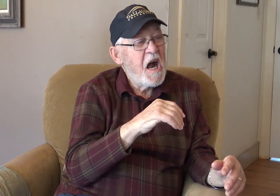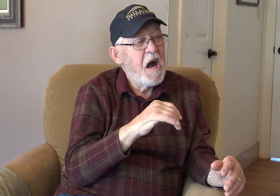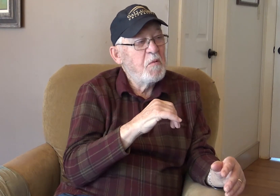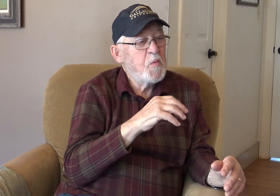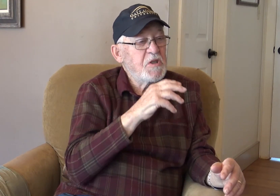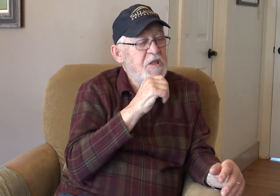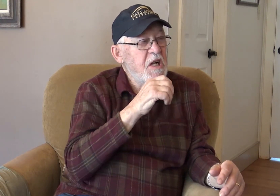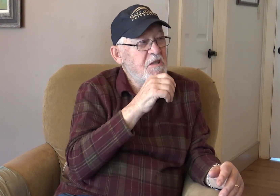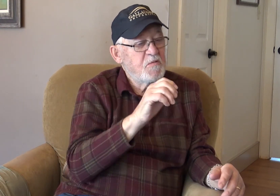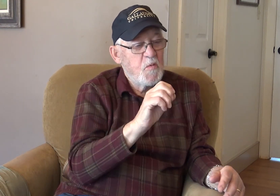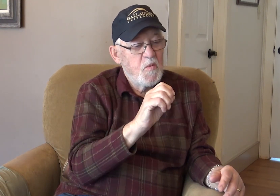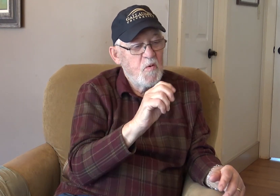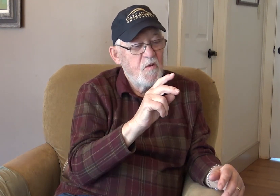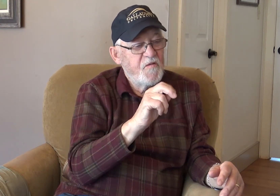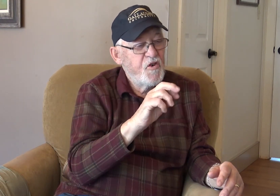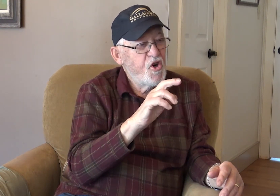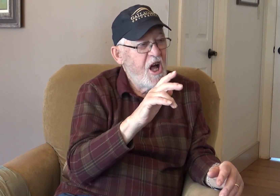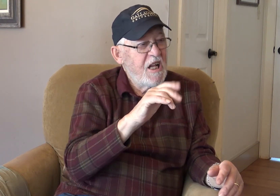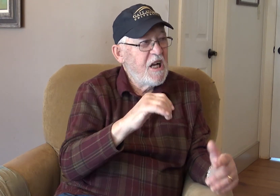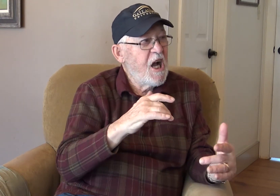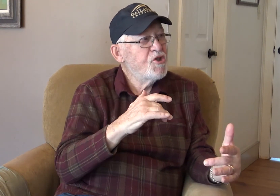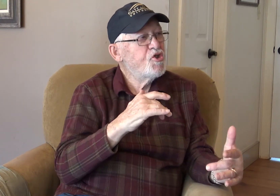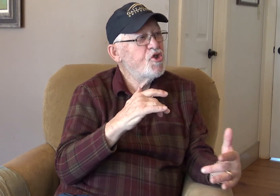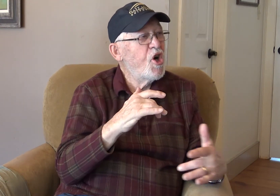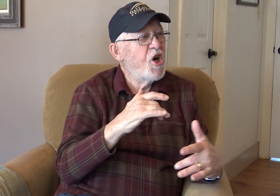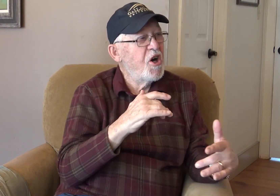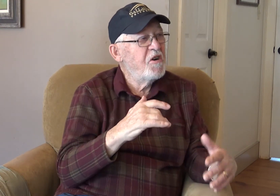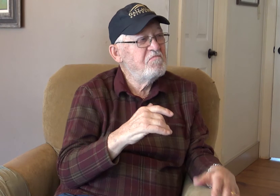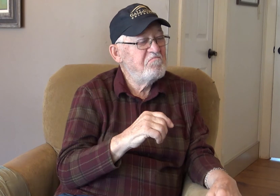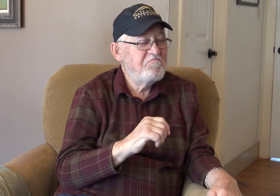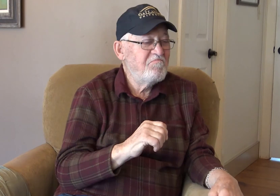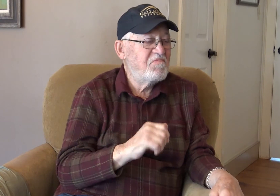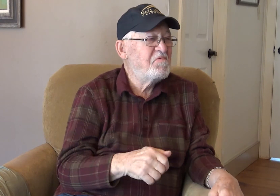I wasn't overly concerned.